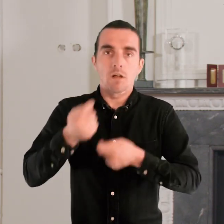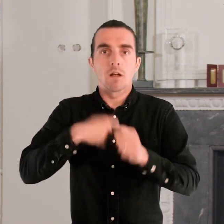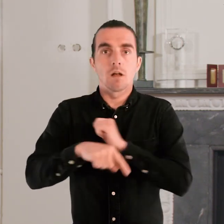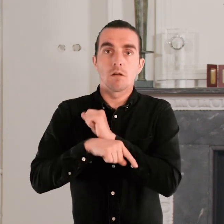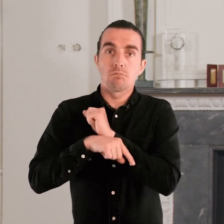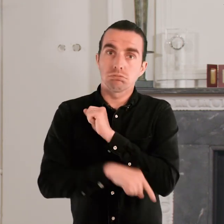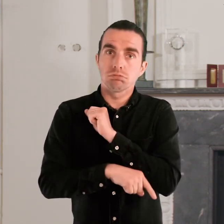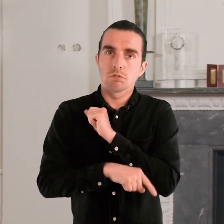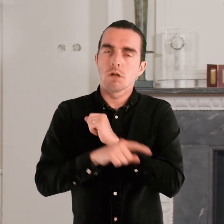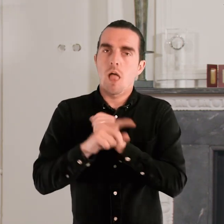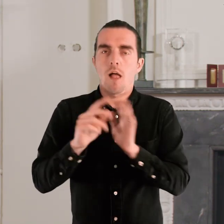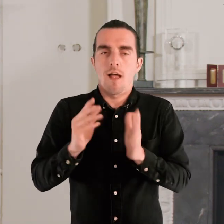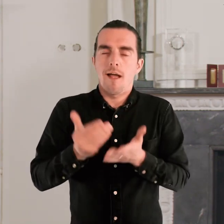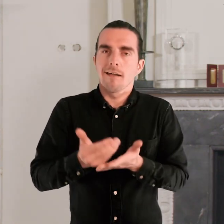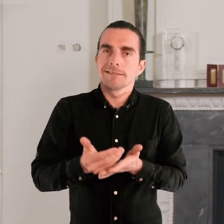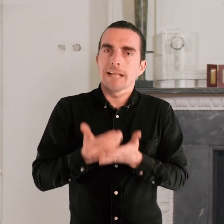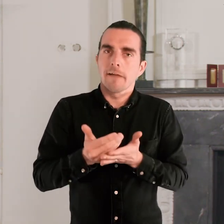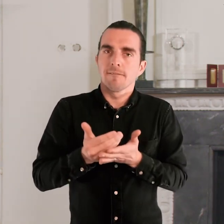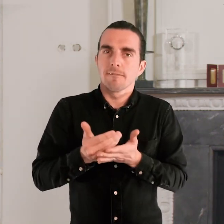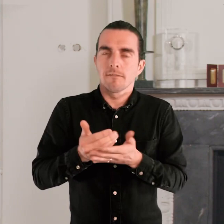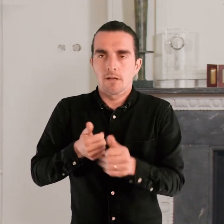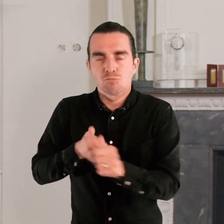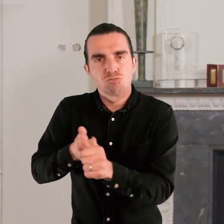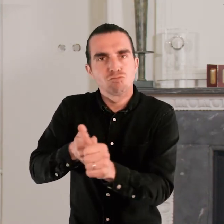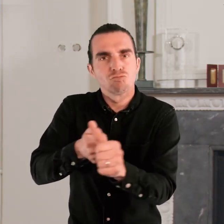And this is clearly a kind of safety net, it is to try to make sure